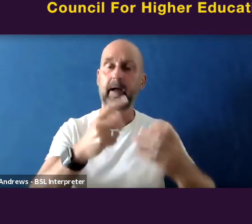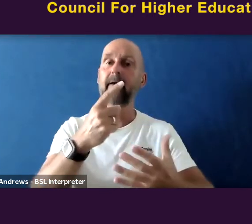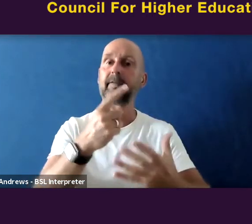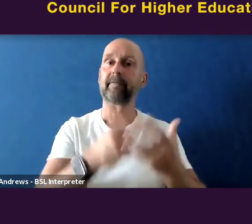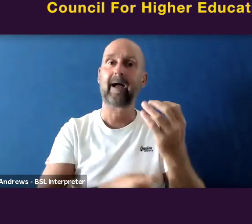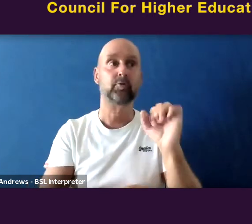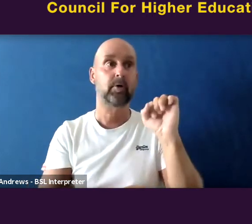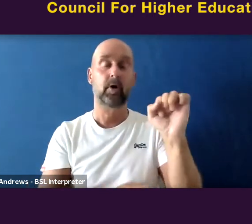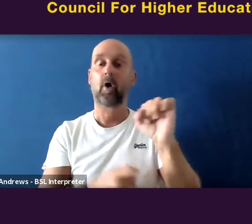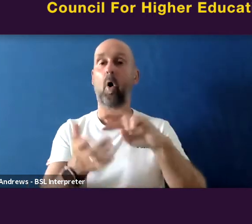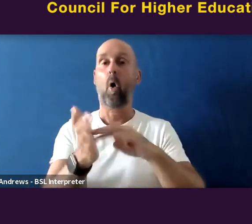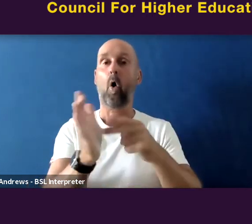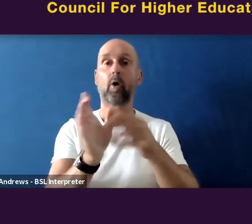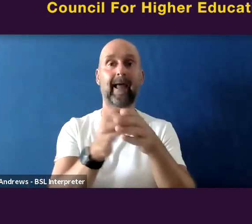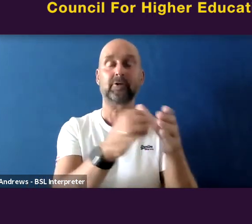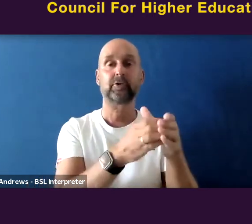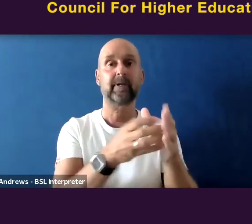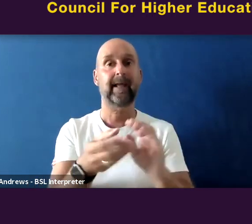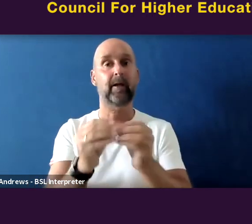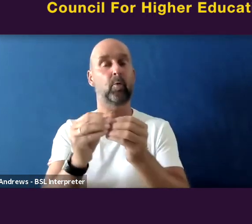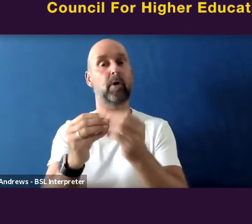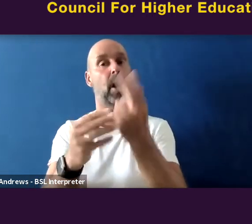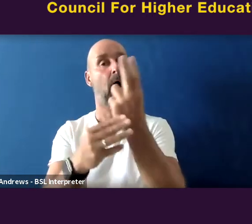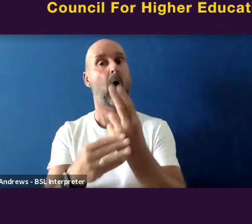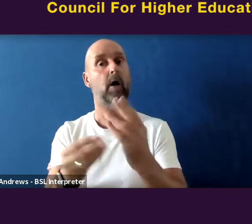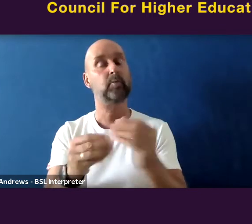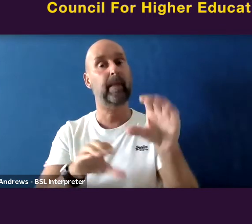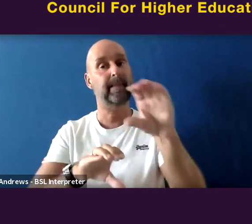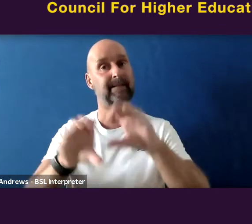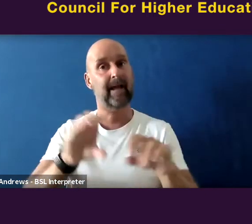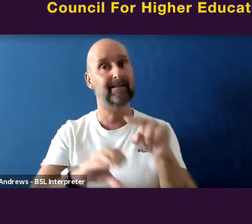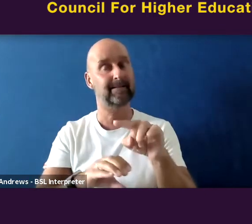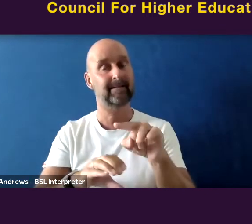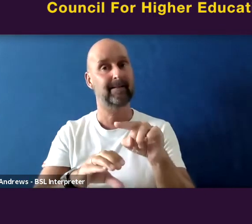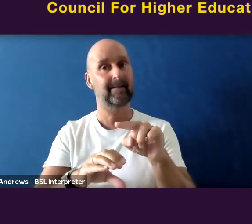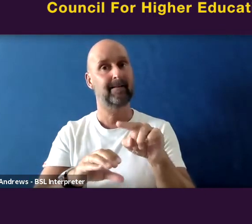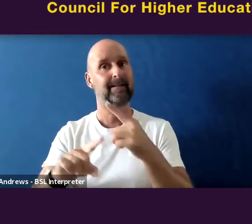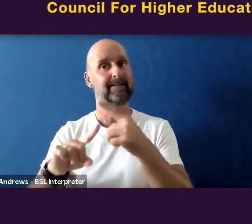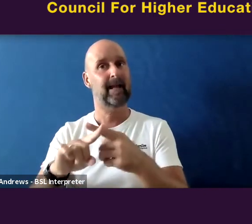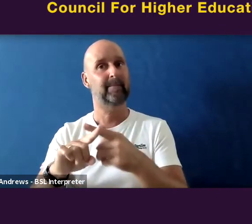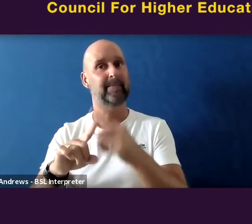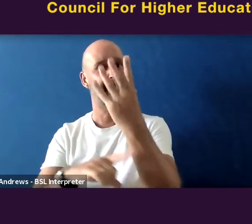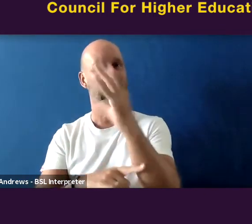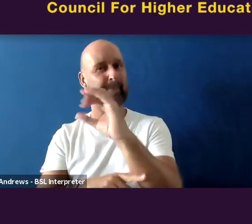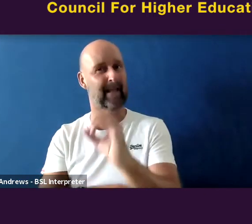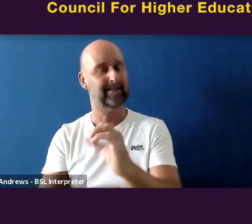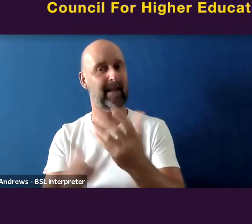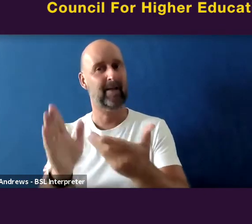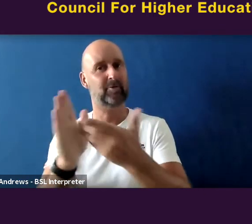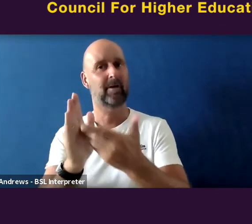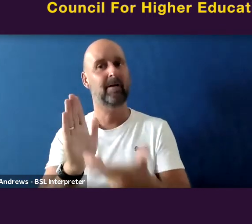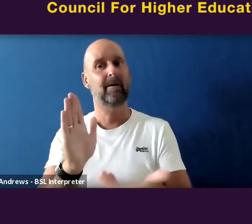combine arts and science skills are 10% more productive and have 6% higher employment growth